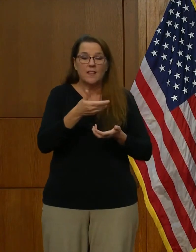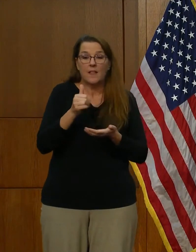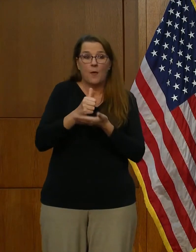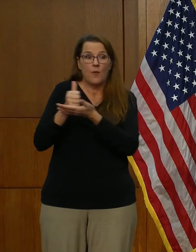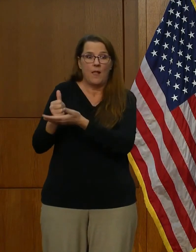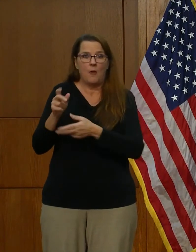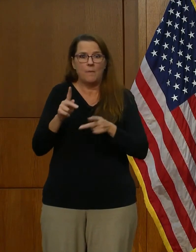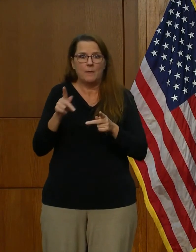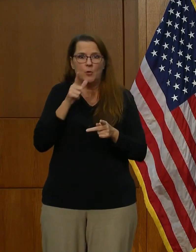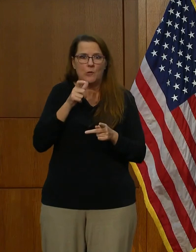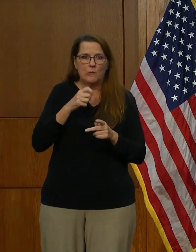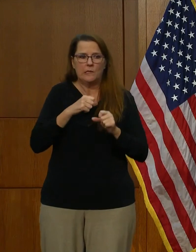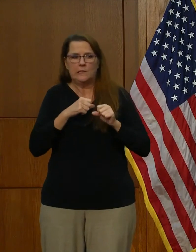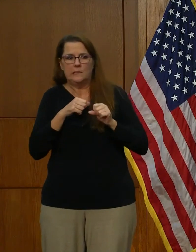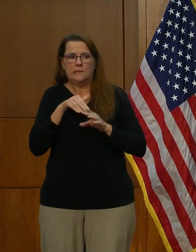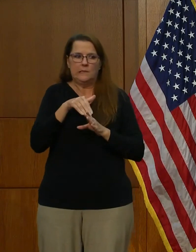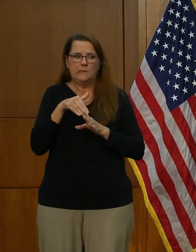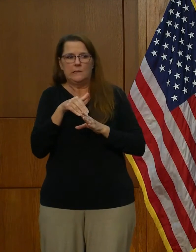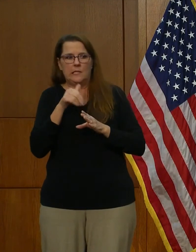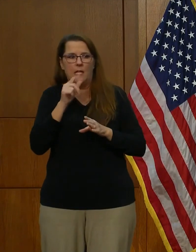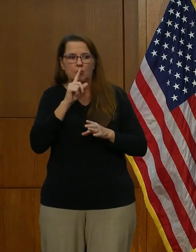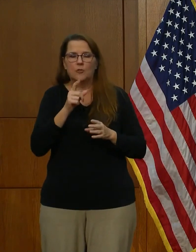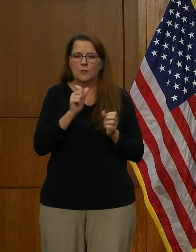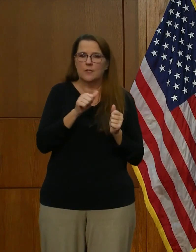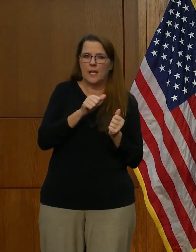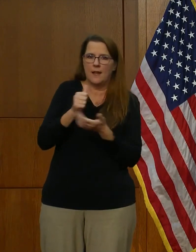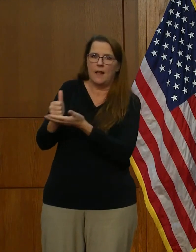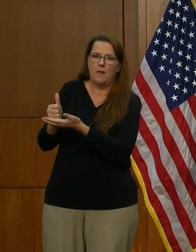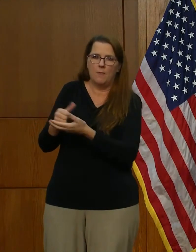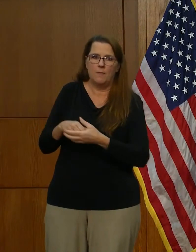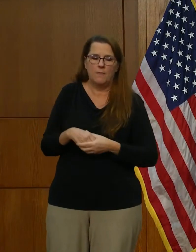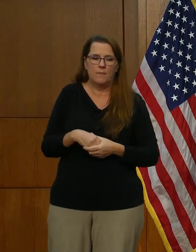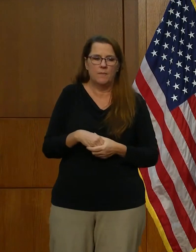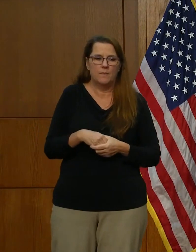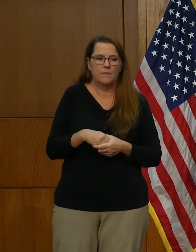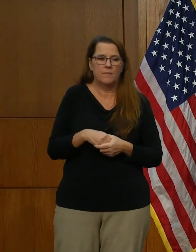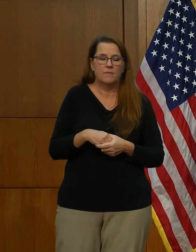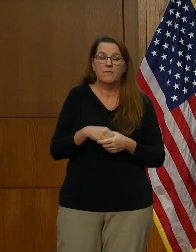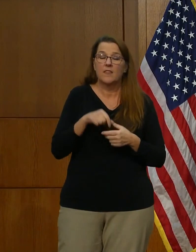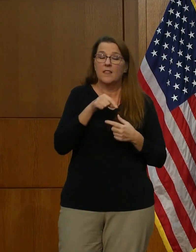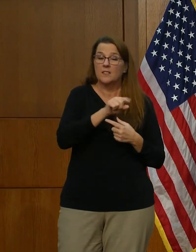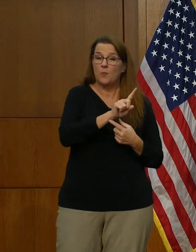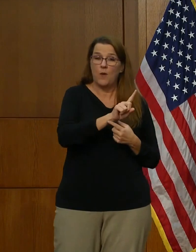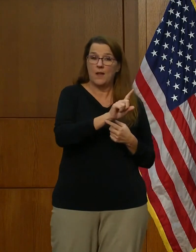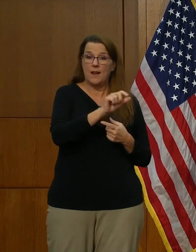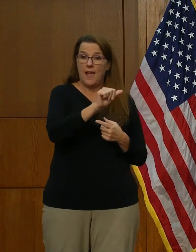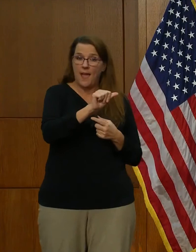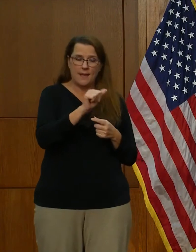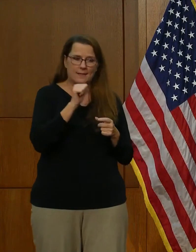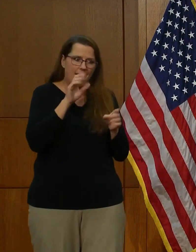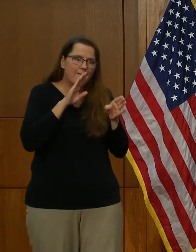DOCTORS AND OTHER PROVIDERS HAVE WITH THEIR PATIENTS WILL HELP PEOPLE GET OFF THE FENCE, AND THAT'S THAT'S REALLY